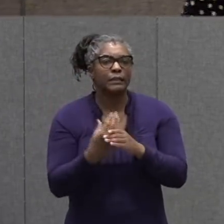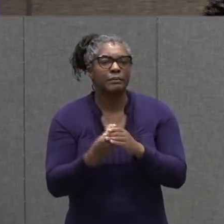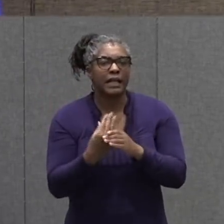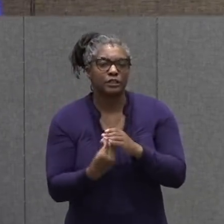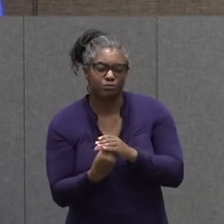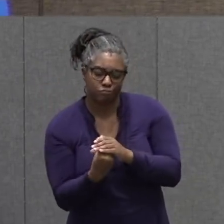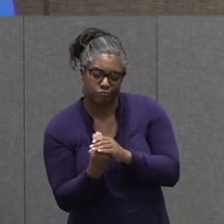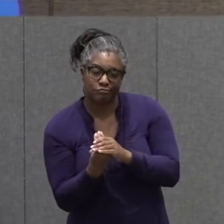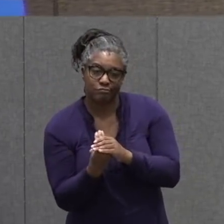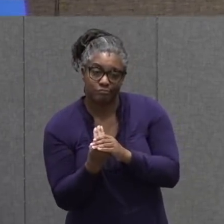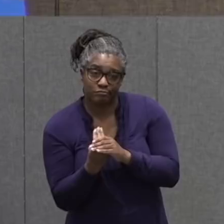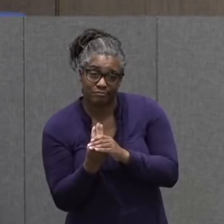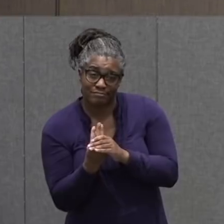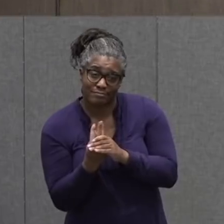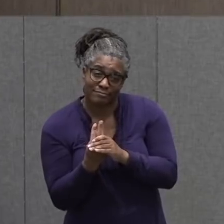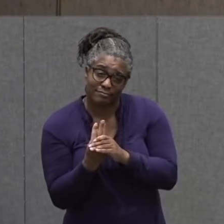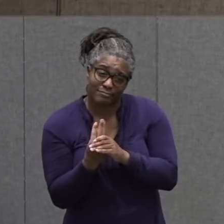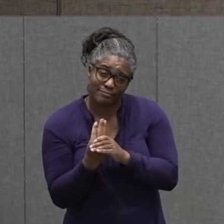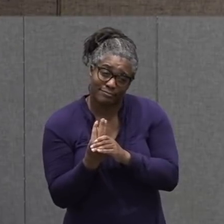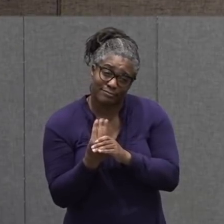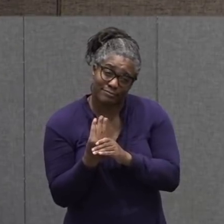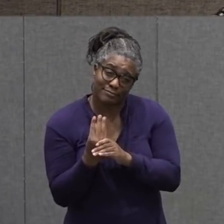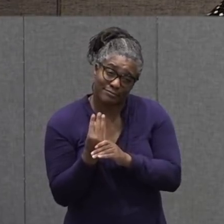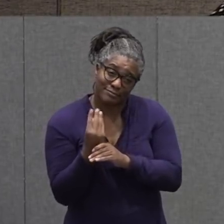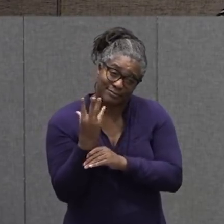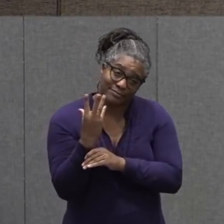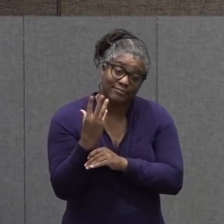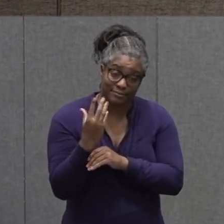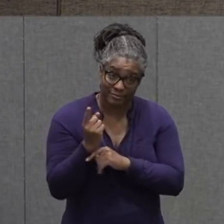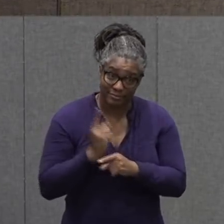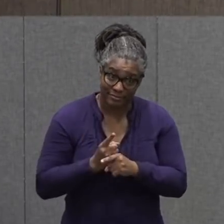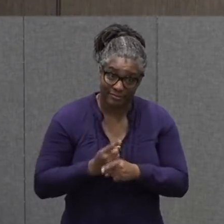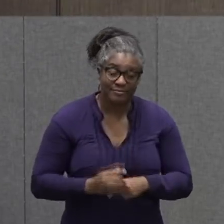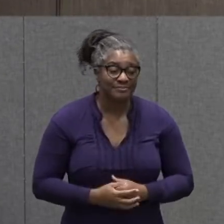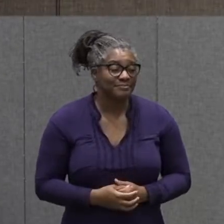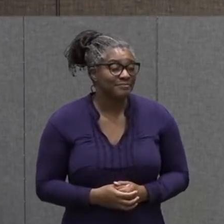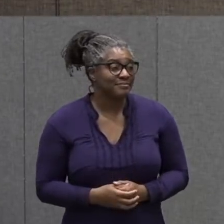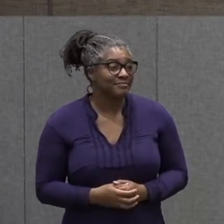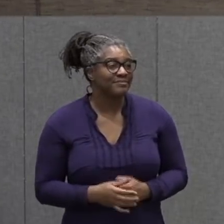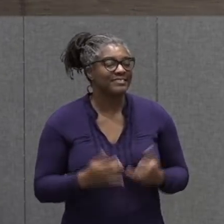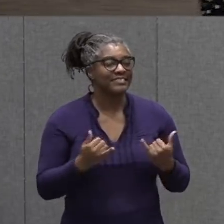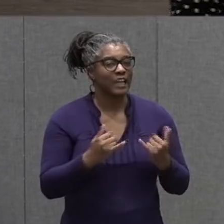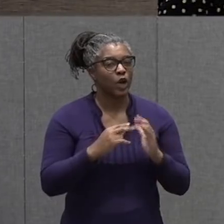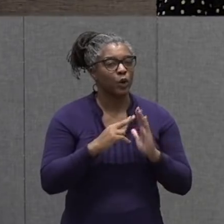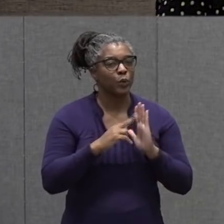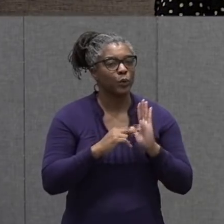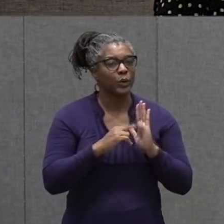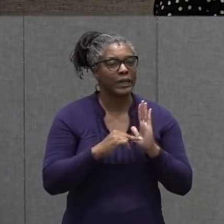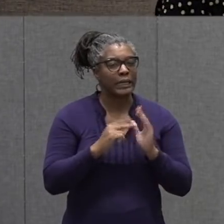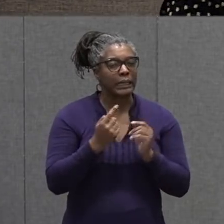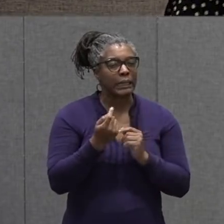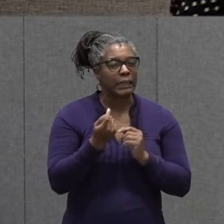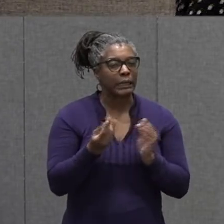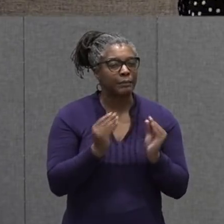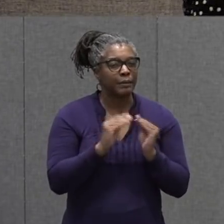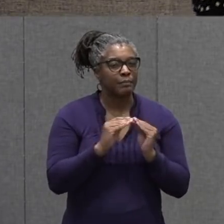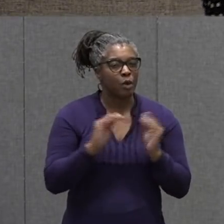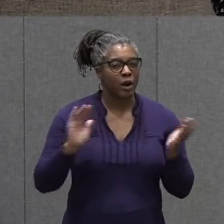All right, let's continue just real briefly now to read a little bit more to compare to our fiction story.